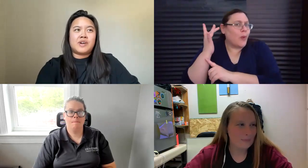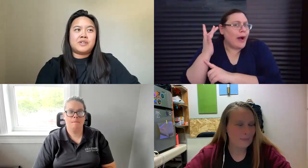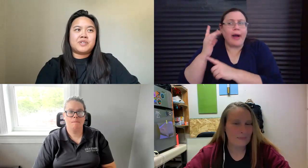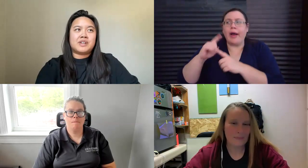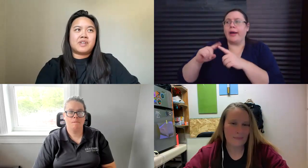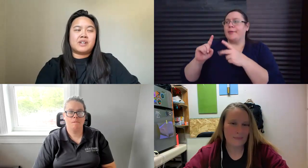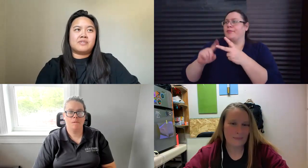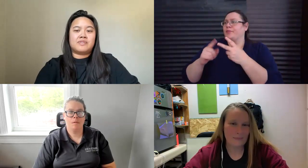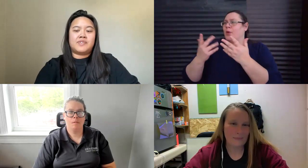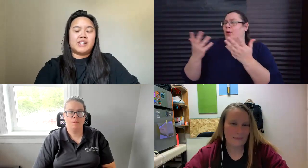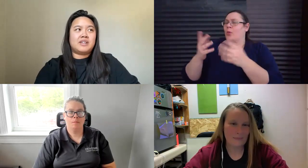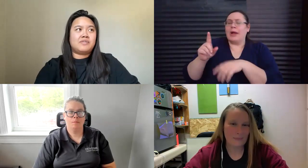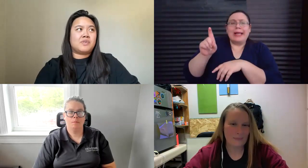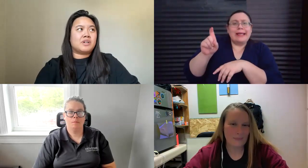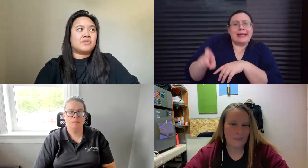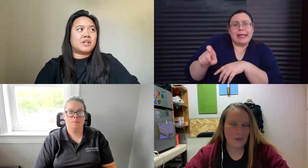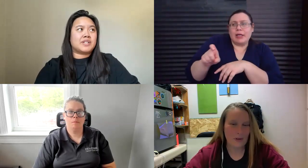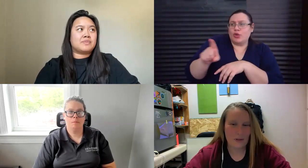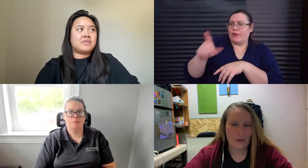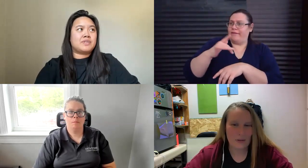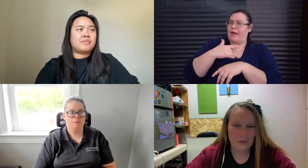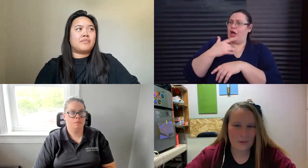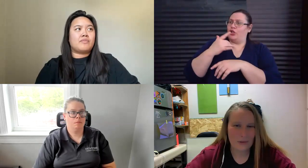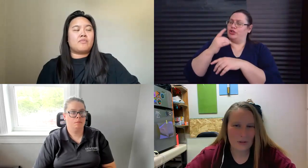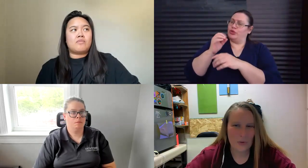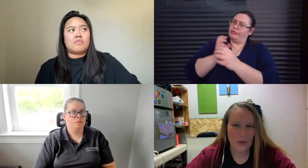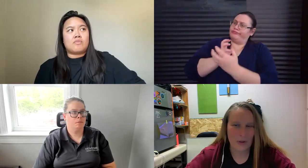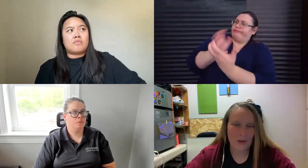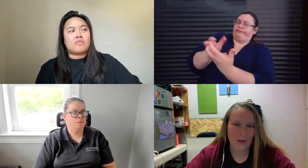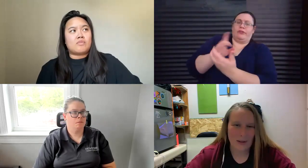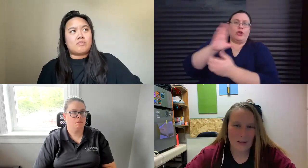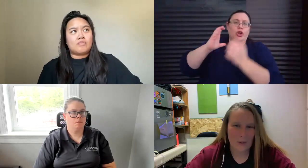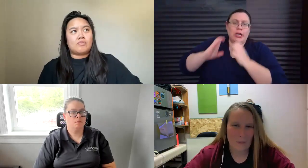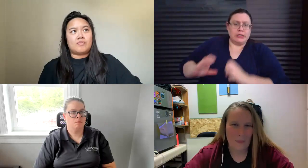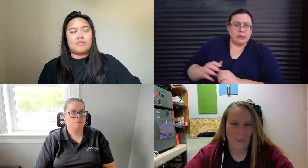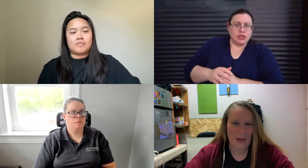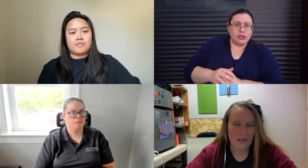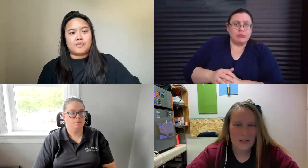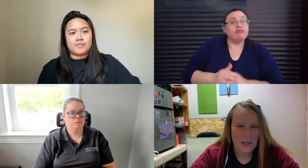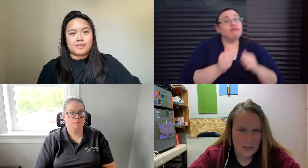you found yourself kind of filling for customers? Sure.